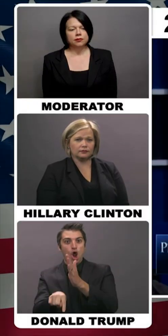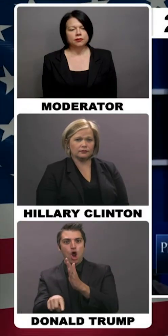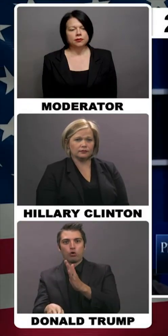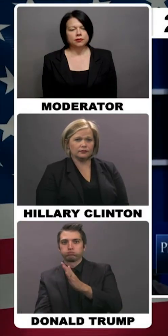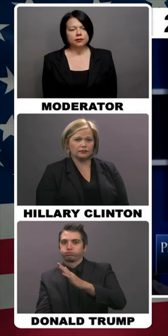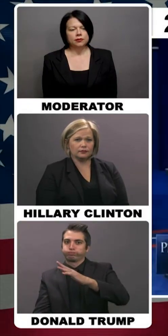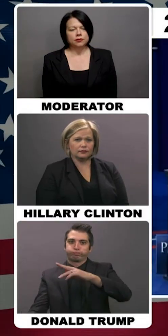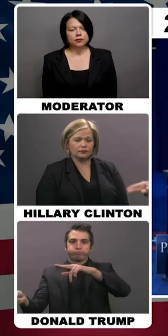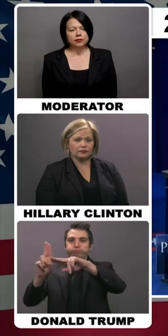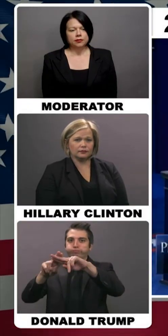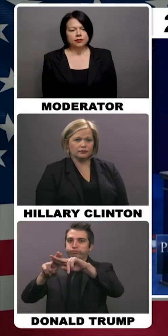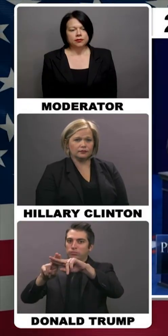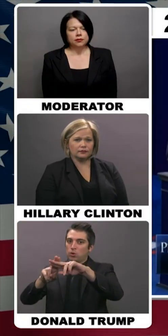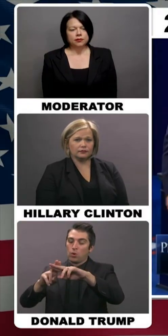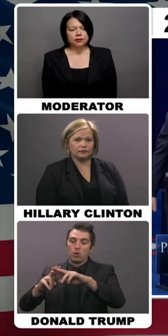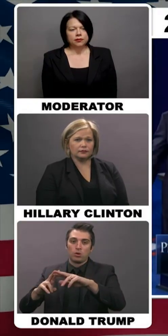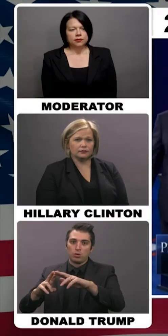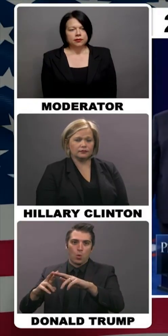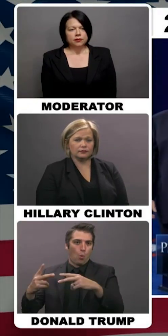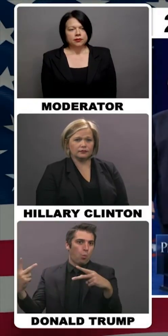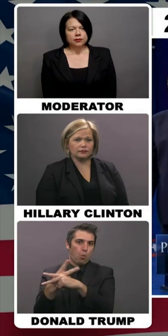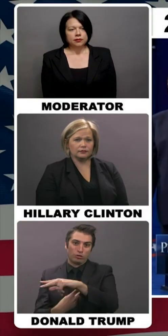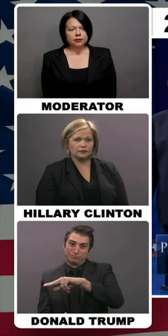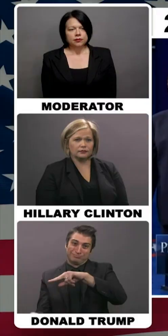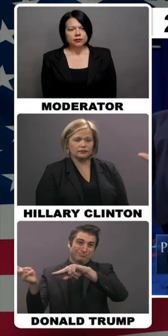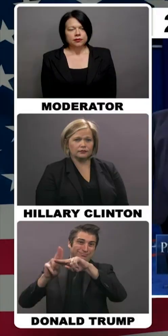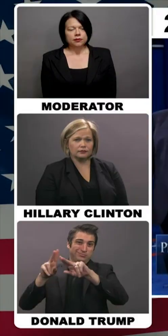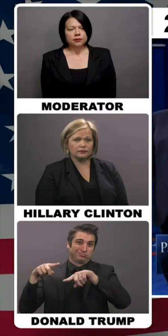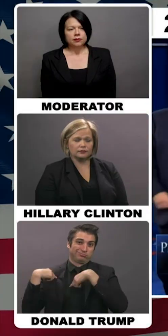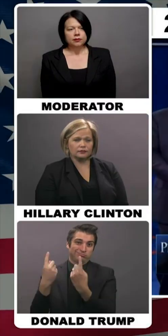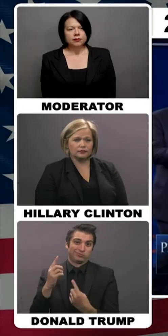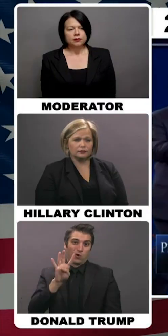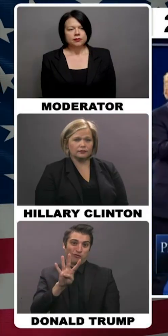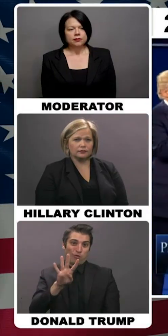The biggest in 45 years, we have a divided nation because people like her